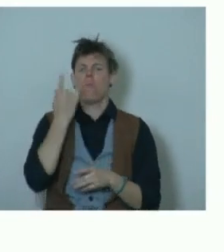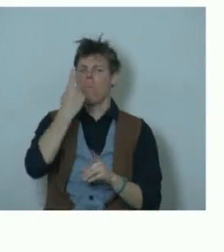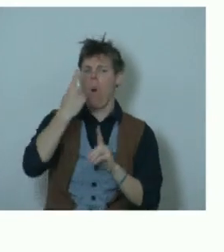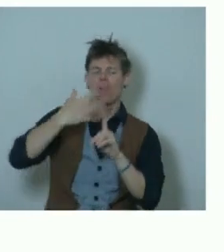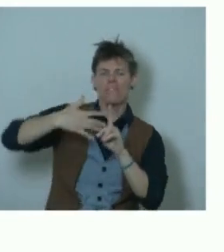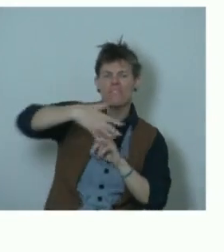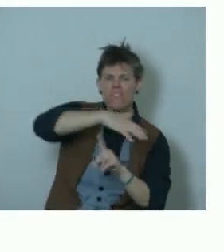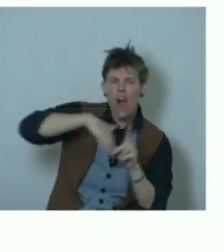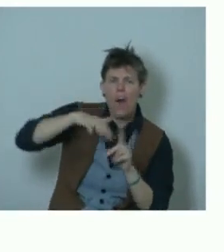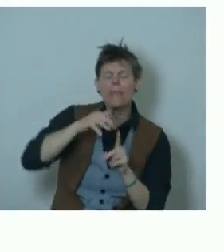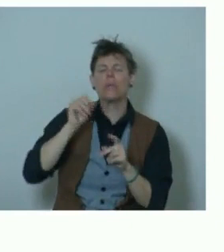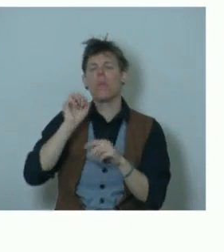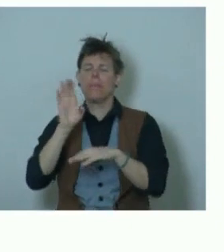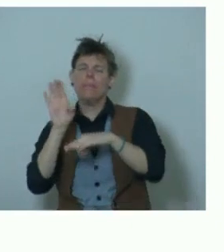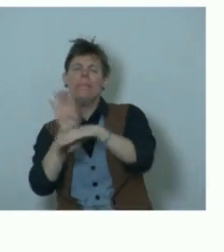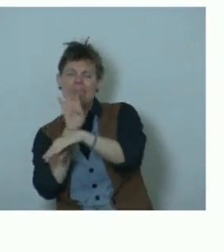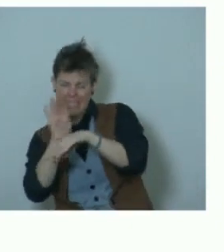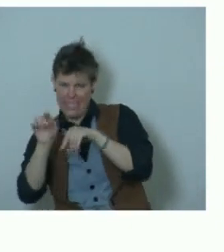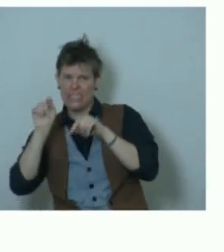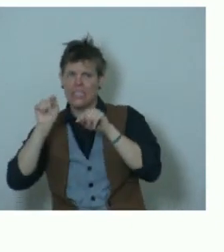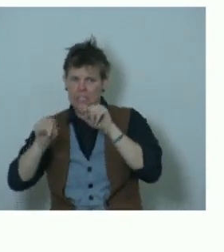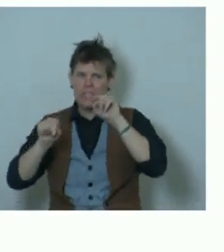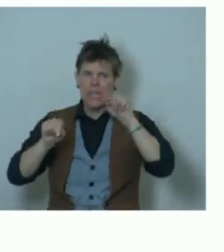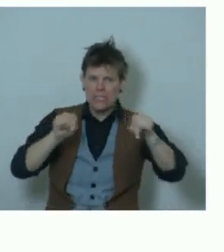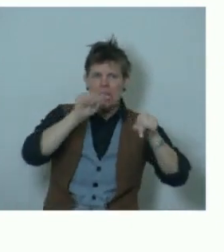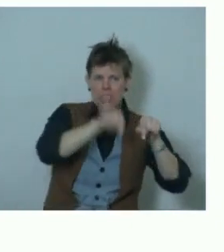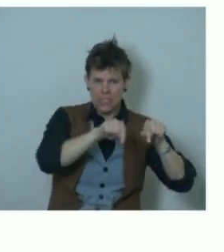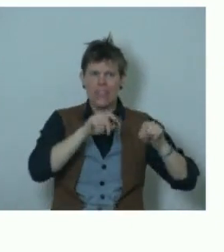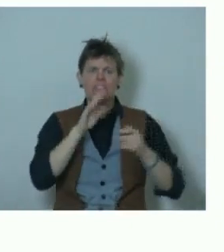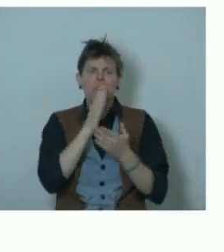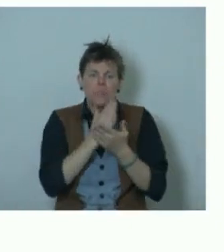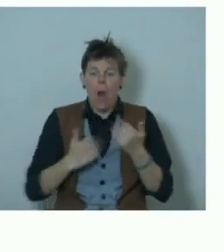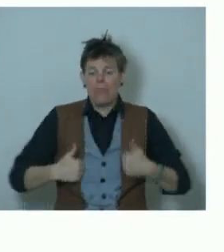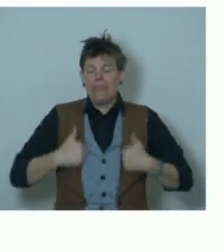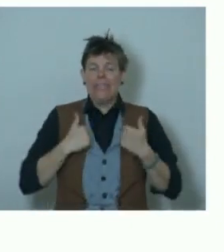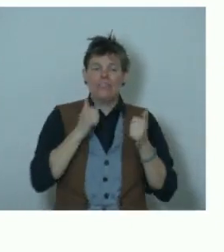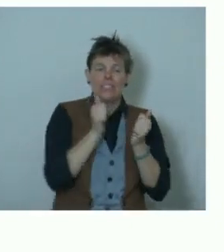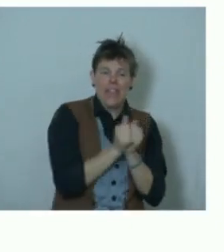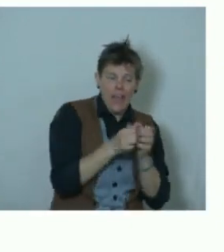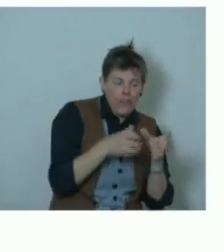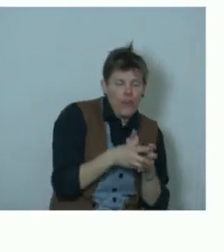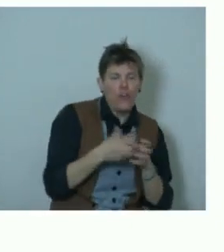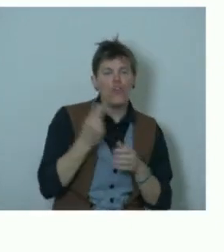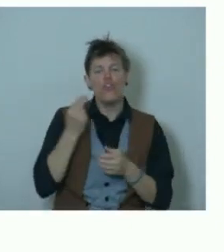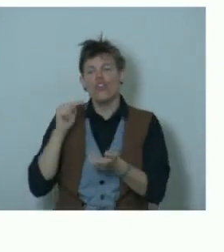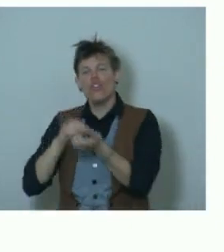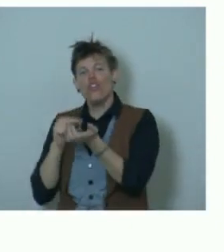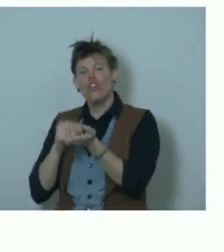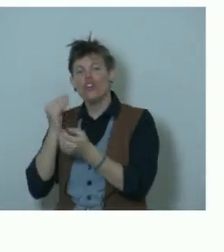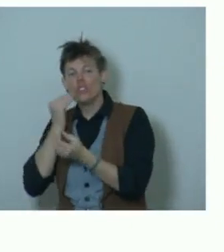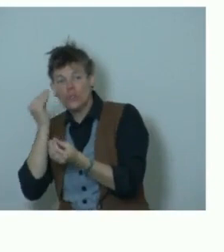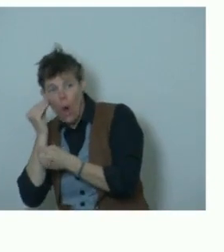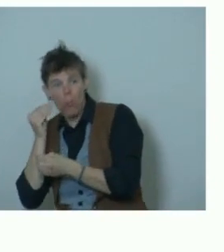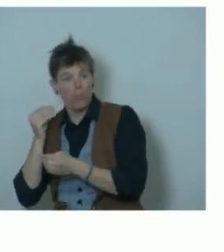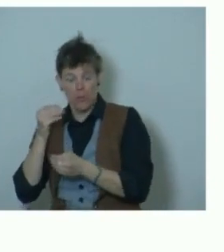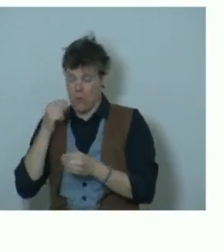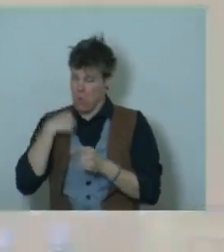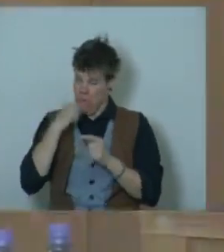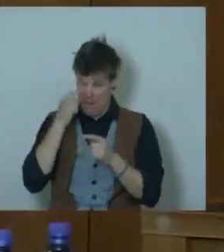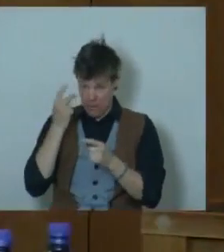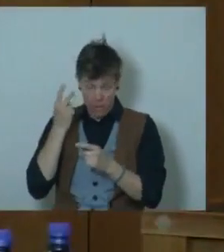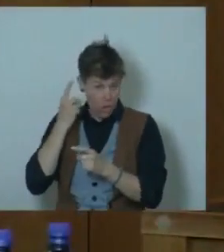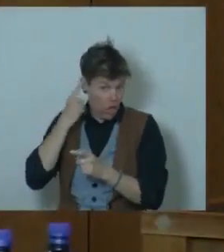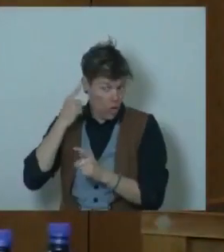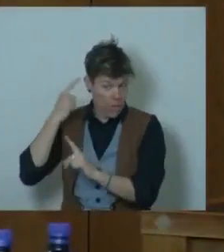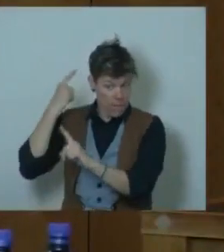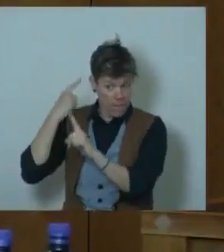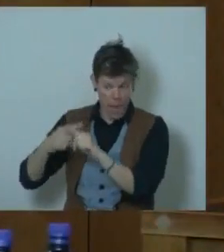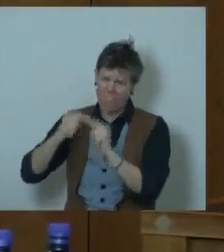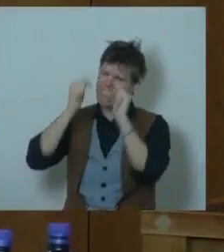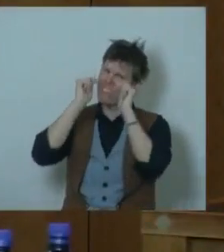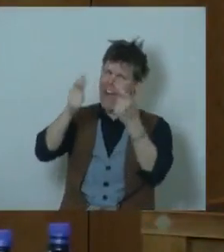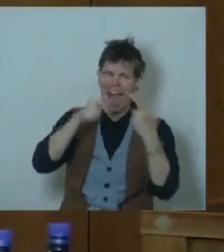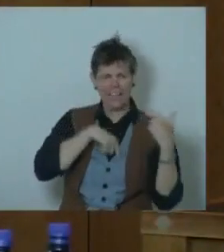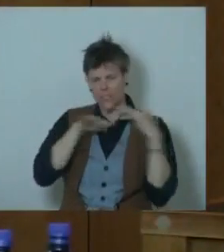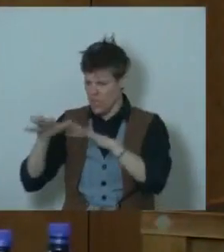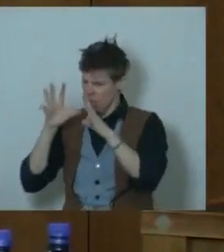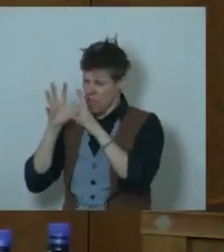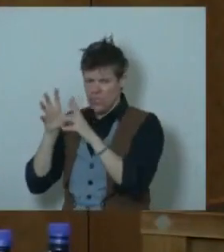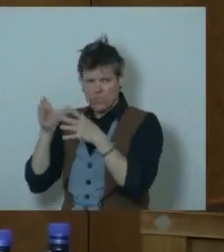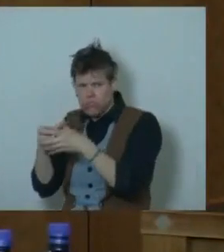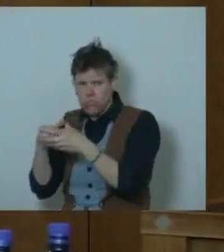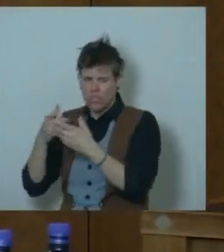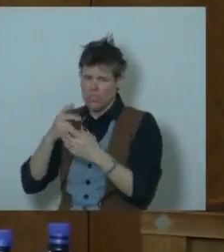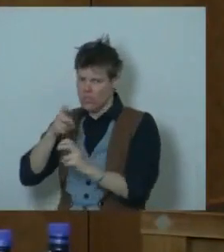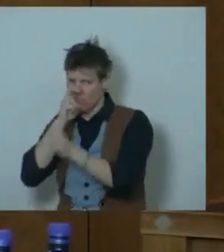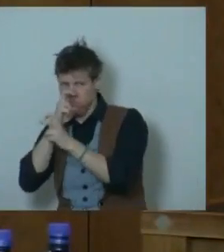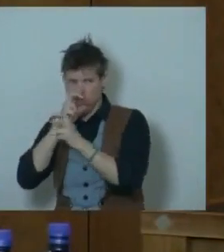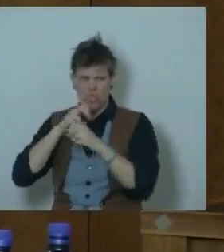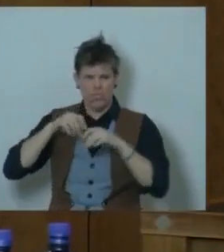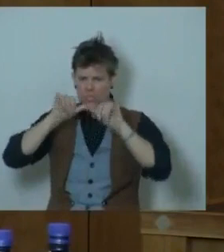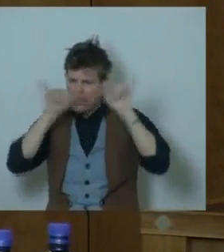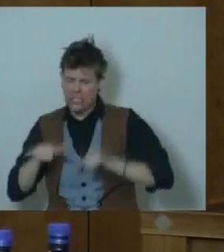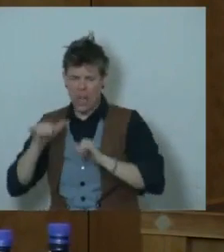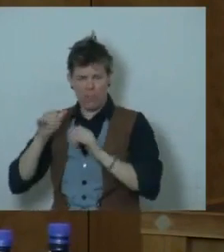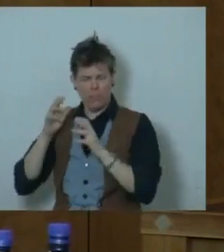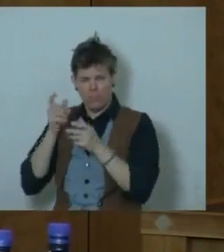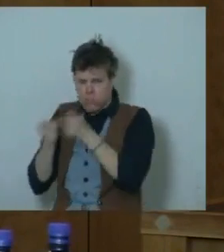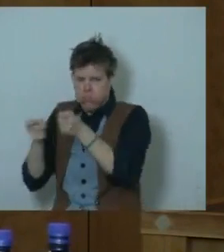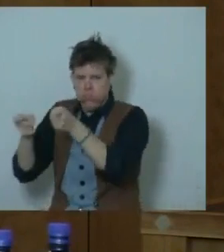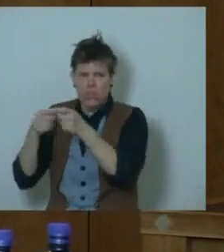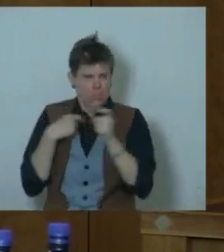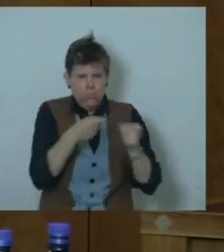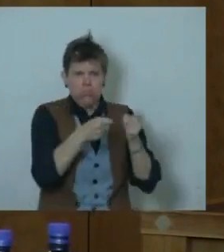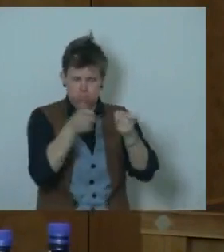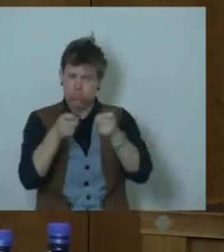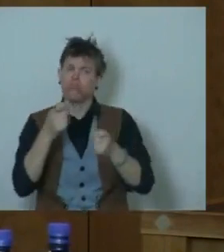IF WE FIND THREE OR FOUR CASES IN A WORKPLACE OR IN ONE ENVIRONMENT OR IN A CONGREGATE LIVING FACILITY OR NURSING HOME, WE CAN RUSH IN AND DO TESTING AND CONTAINMENT.